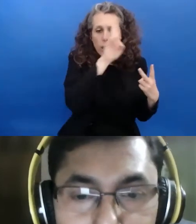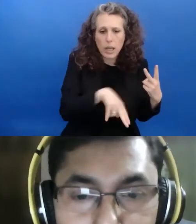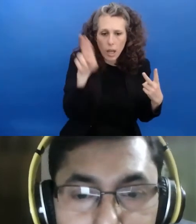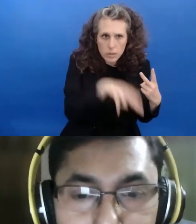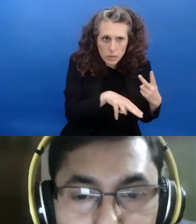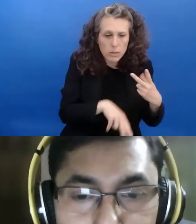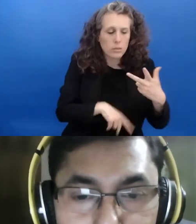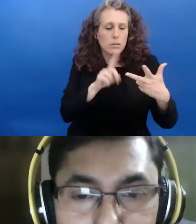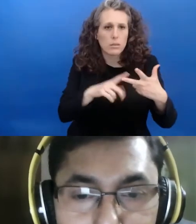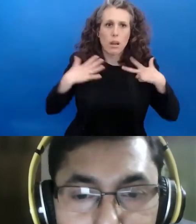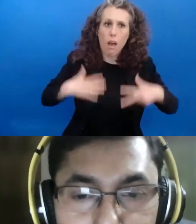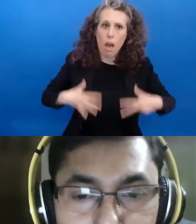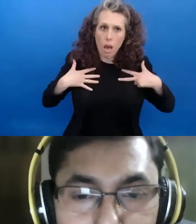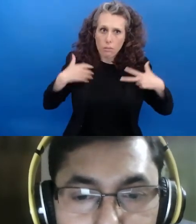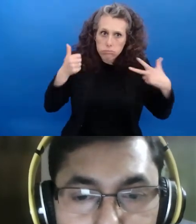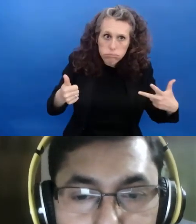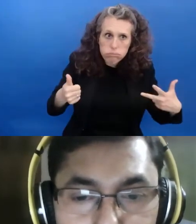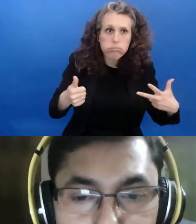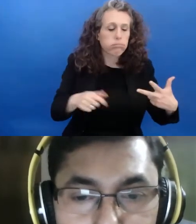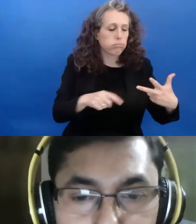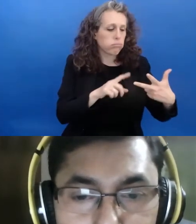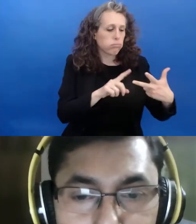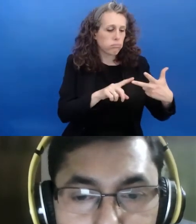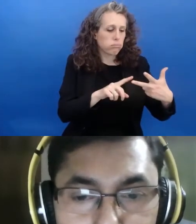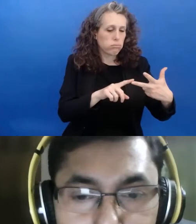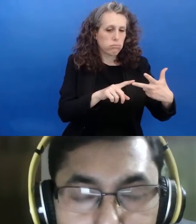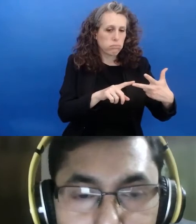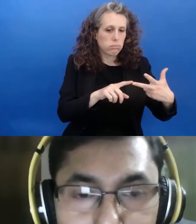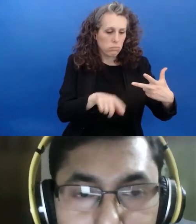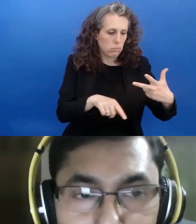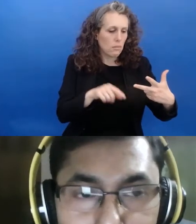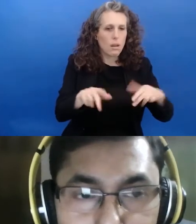health and well-being number eight on decent work and economic growth